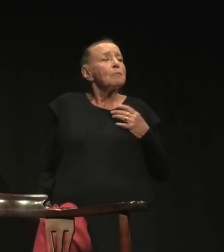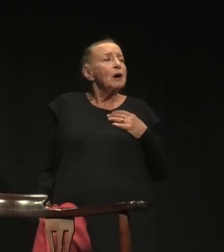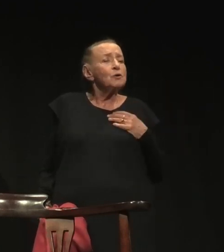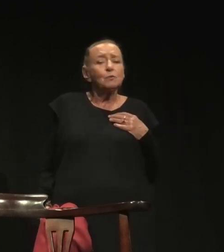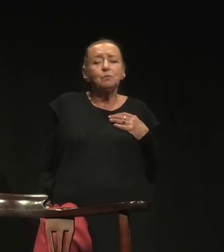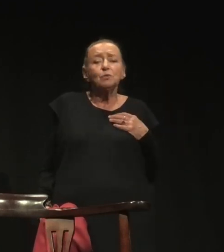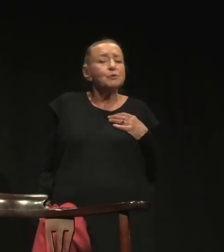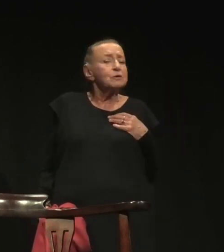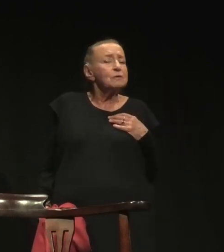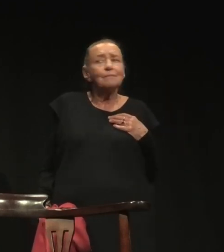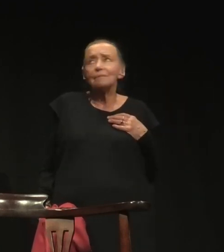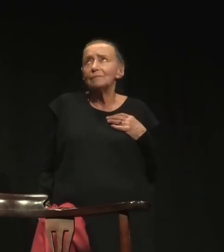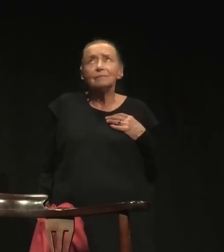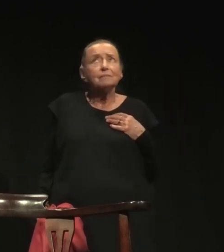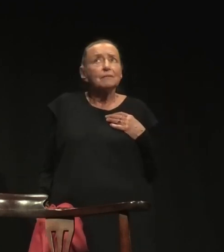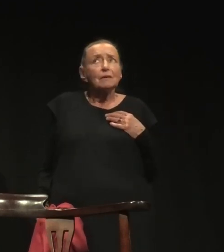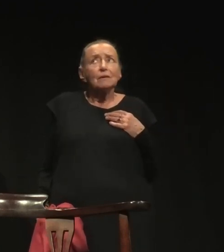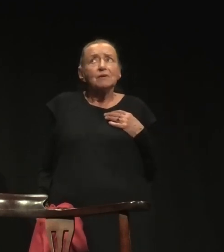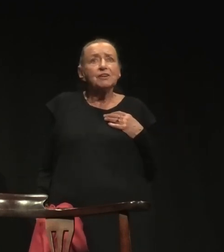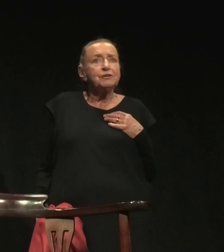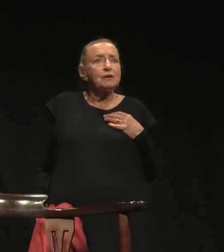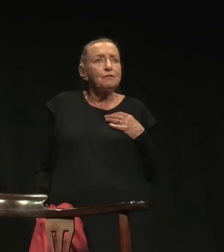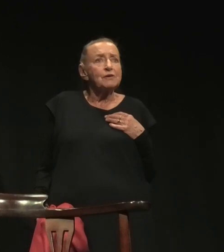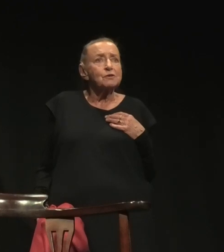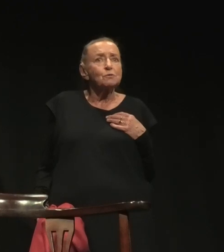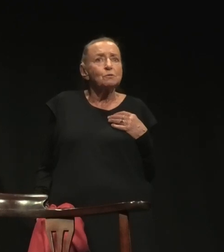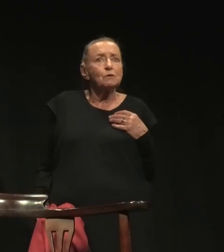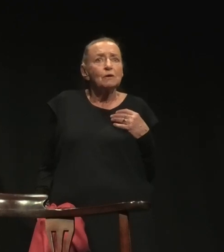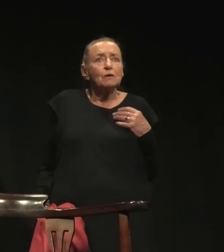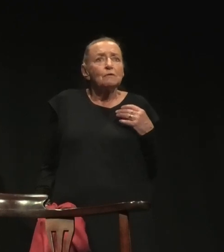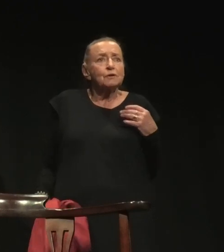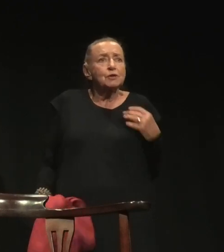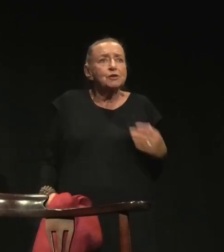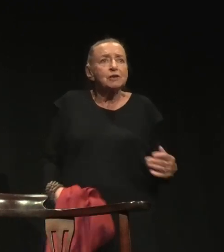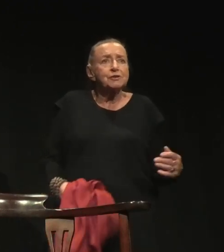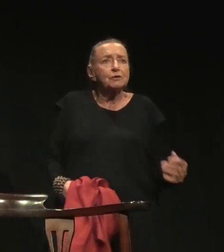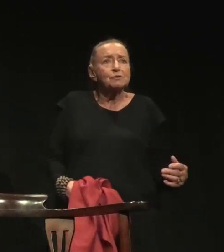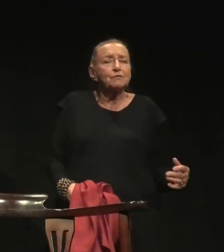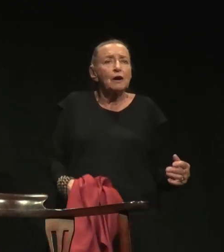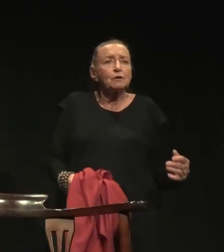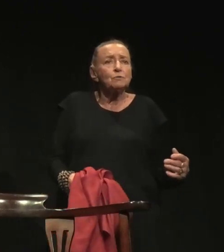Płut, sprawling in his chair, well-fed and blithe,